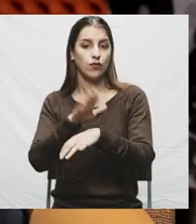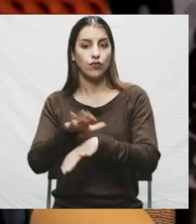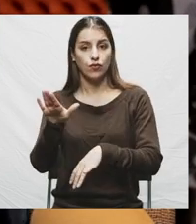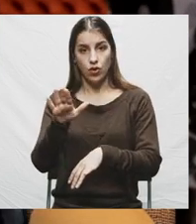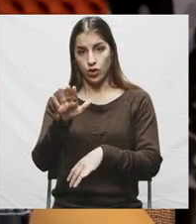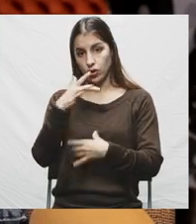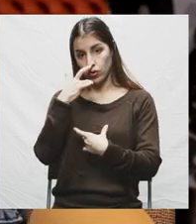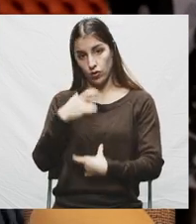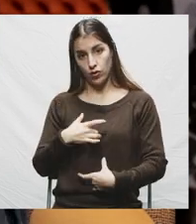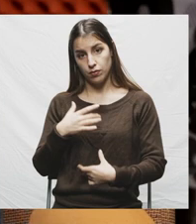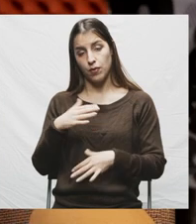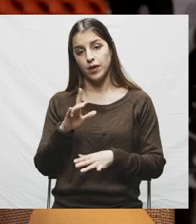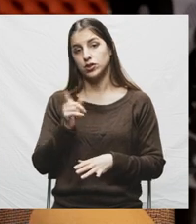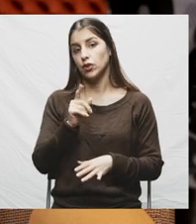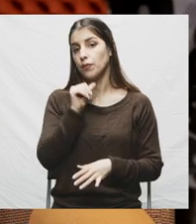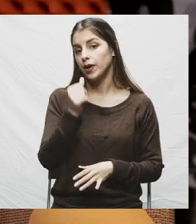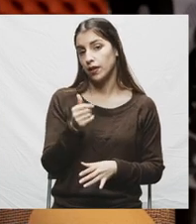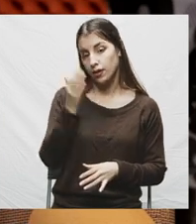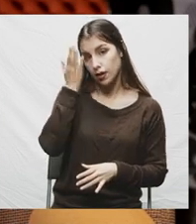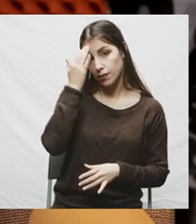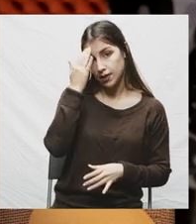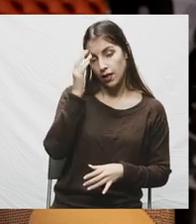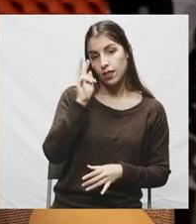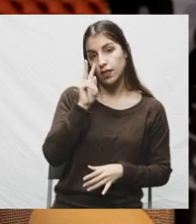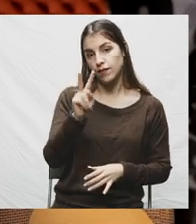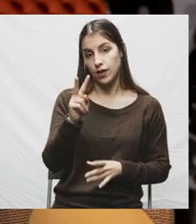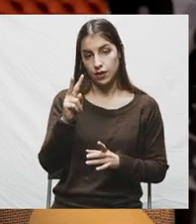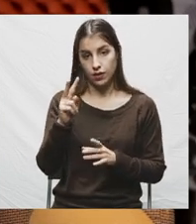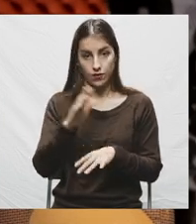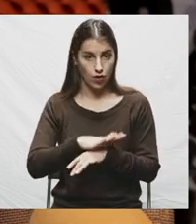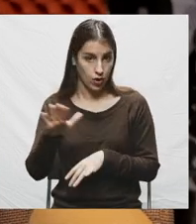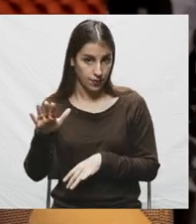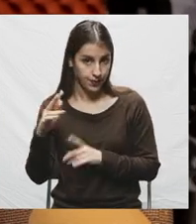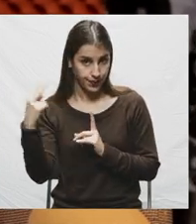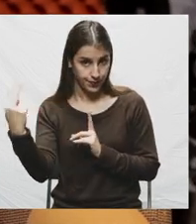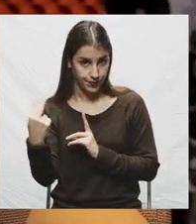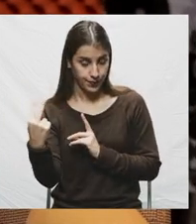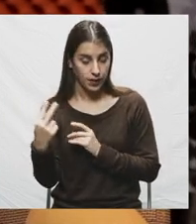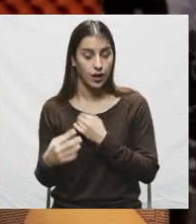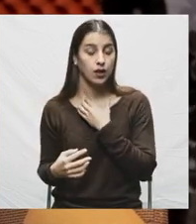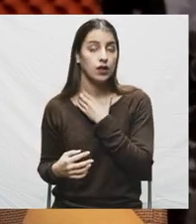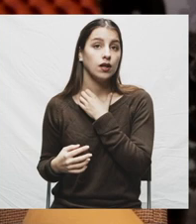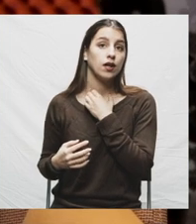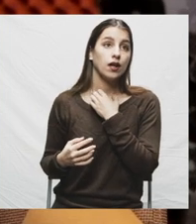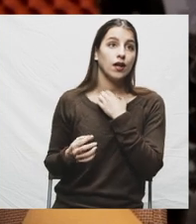getting out of your body without losing the ability of externally, watching you, simultaneously.